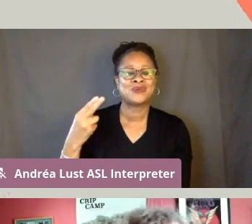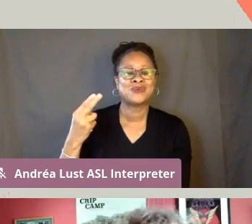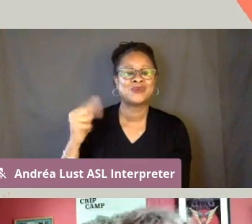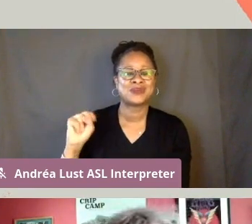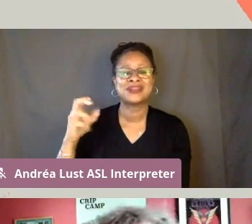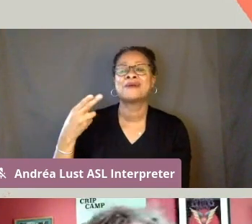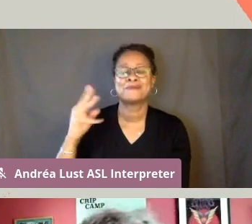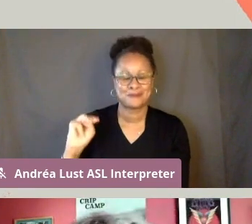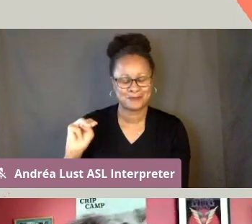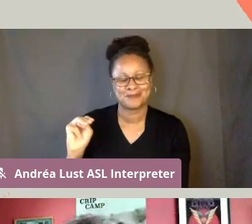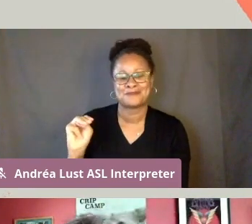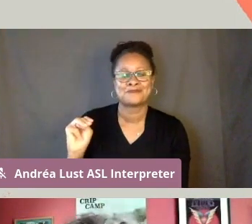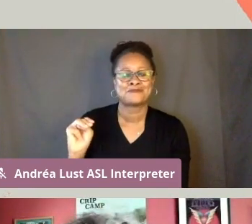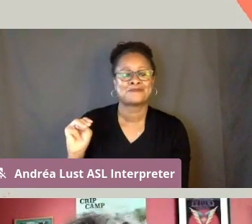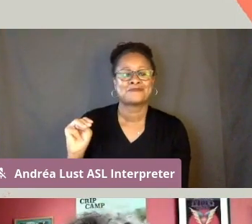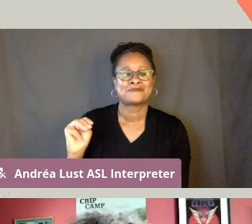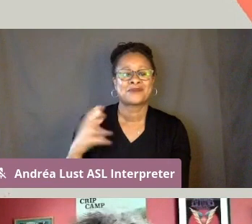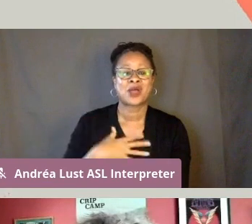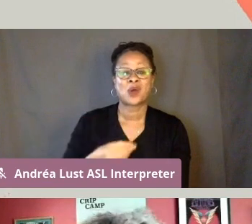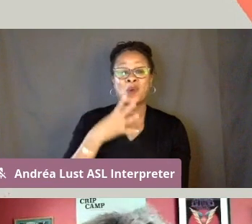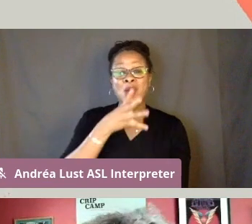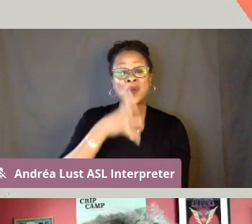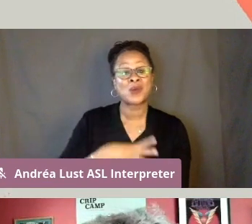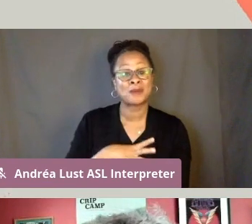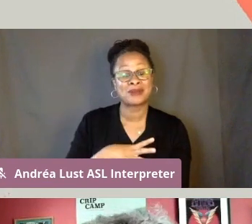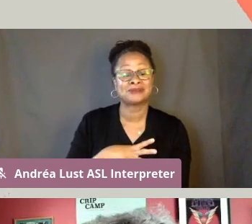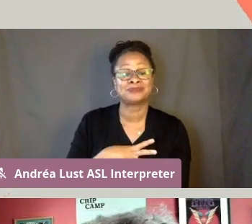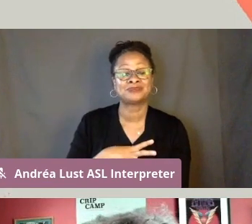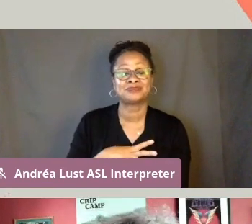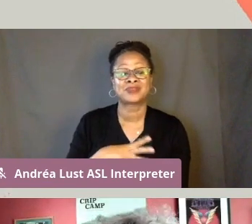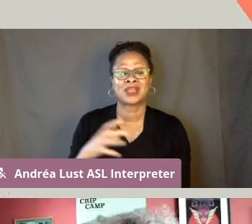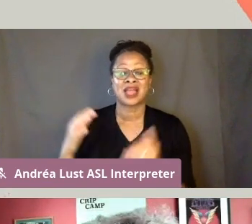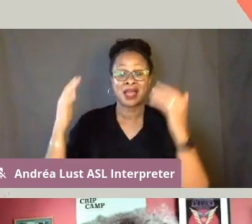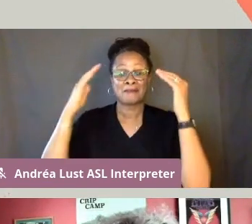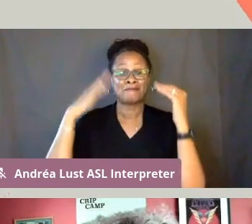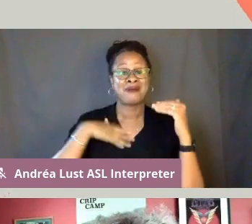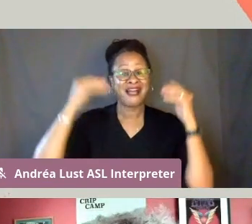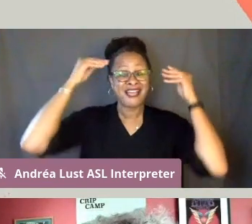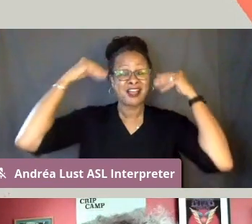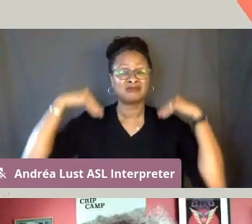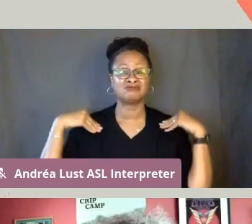I am a white woman with shoulder-length, brownish hair,